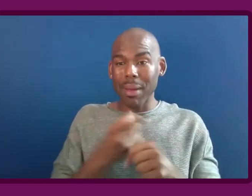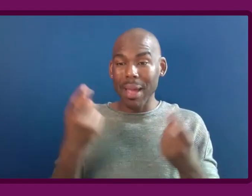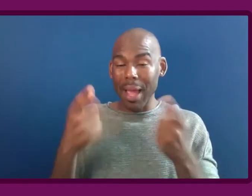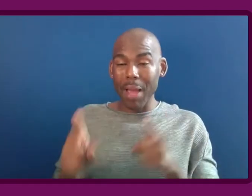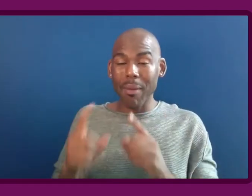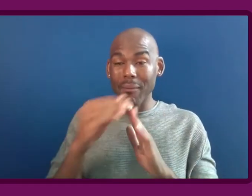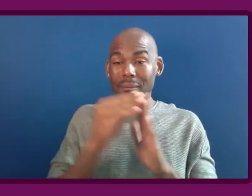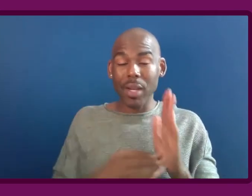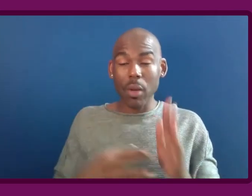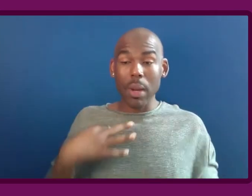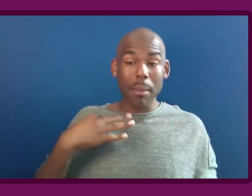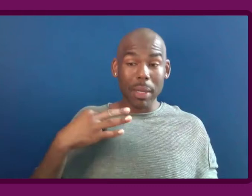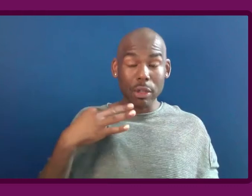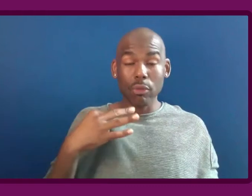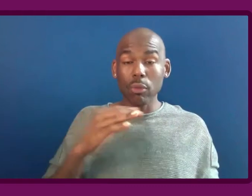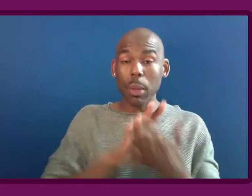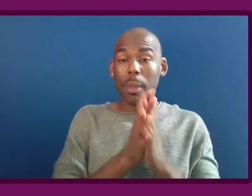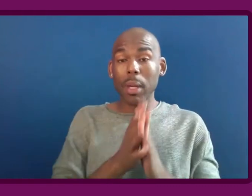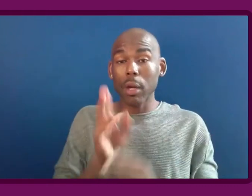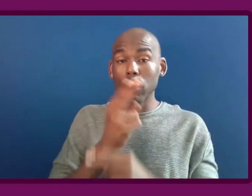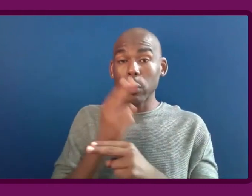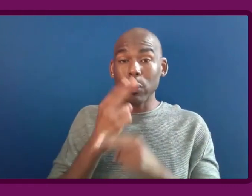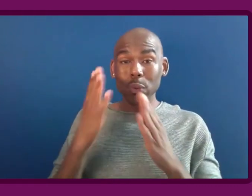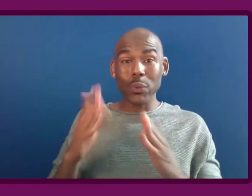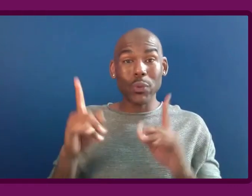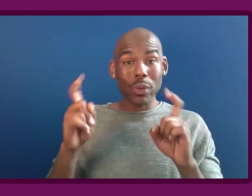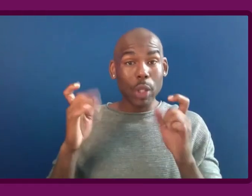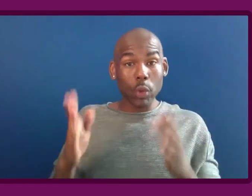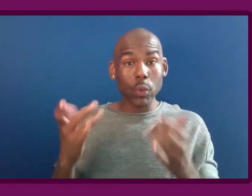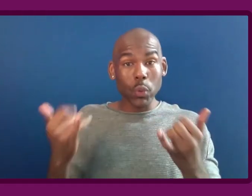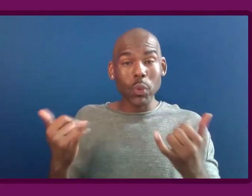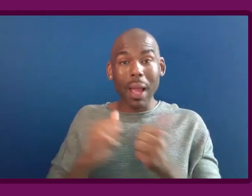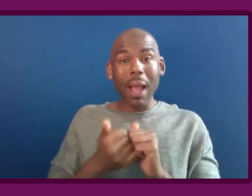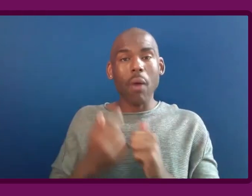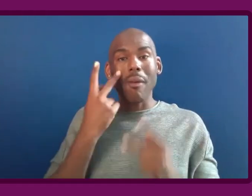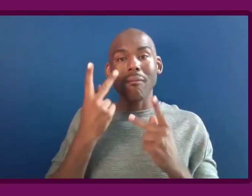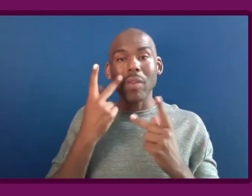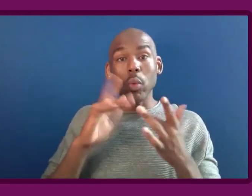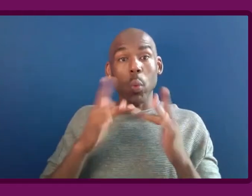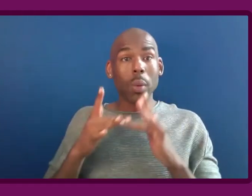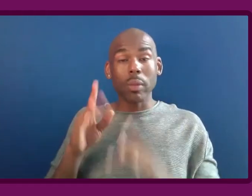to make that happen. Fill out an application to become a user tester today, by visiting our